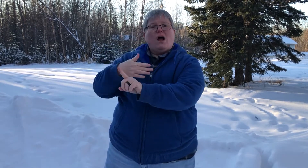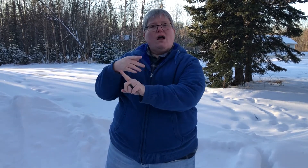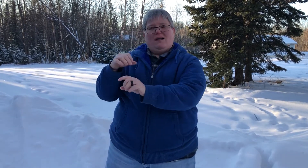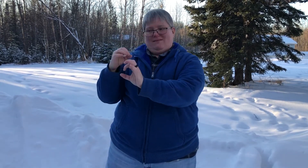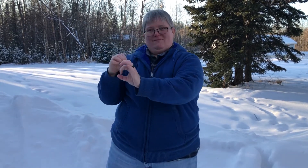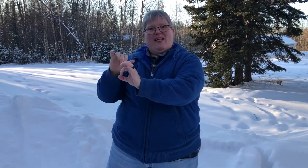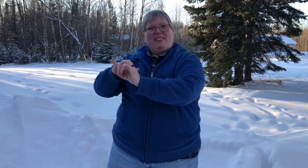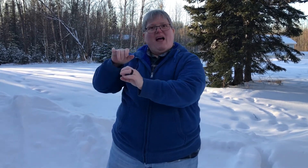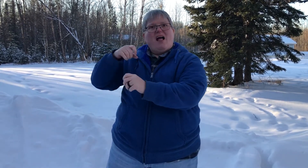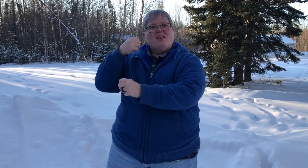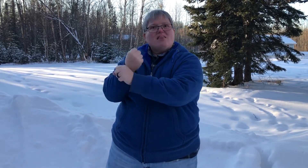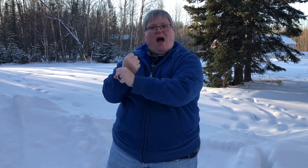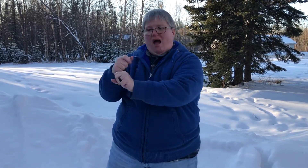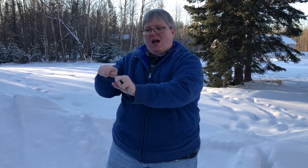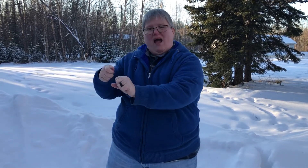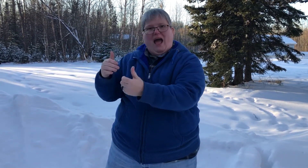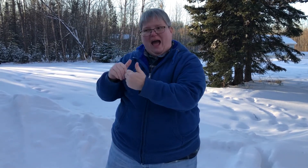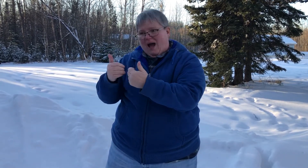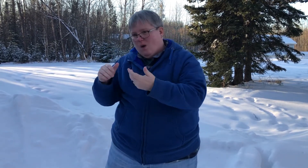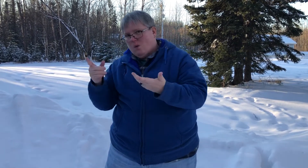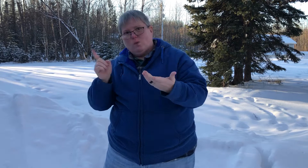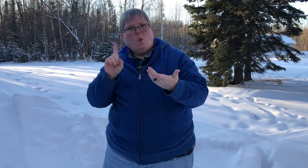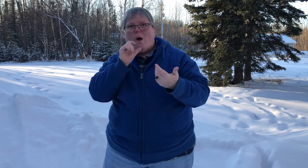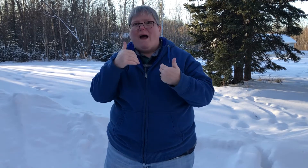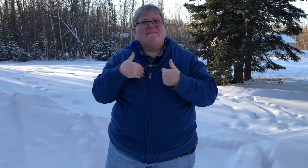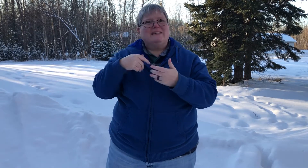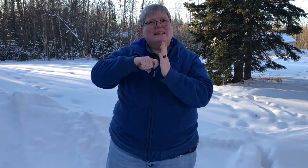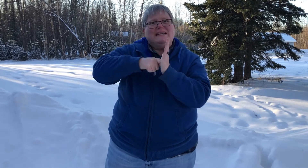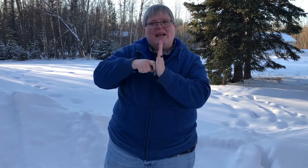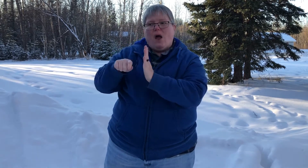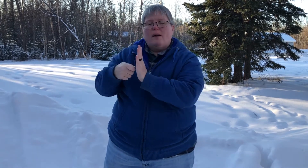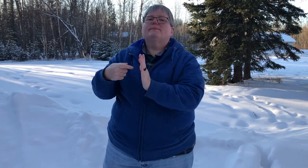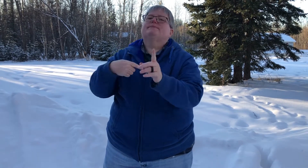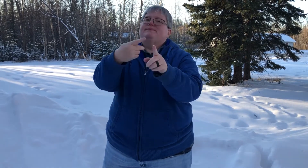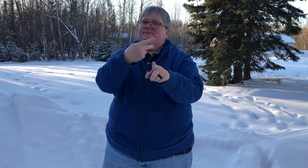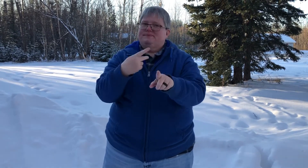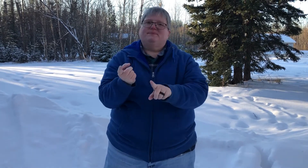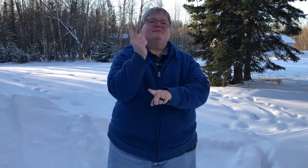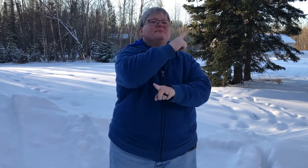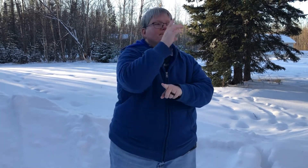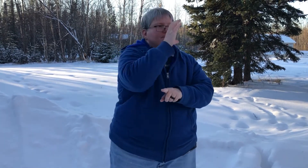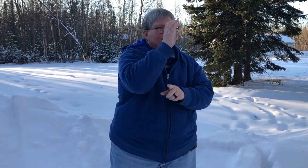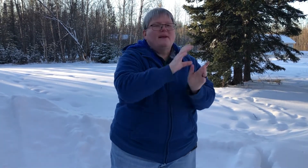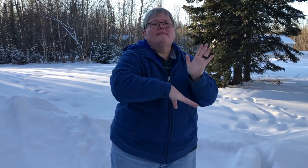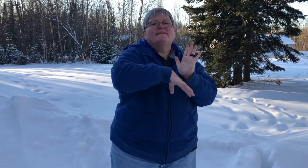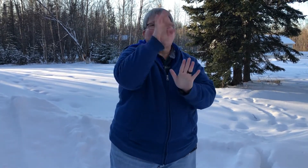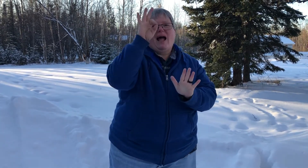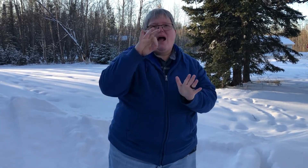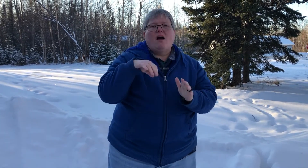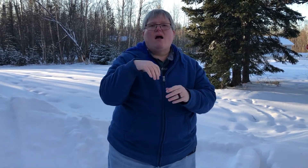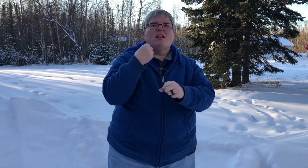even though it had that lock there we didn't have a key to open it. so Summer and I went and